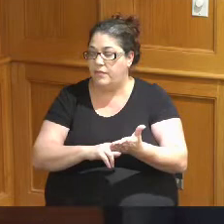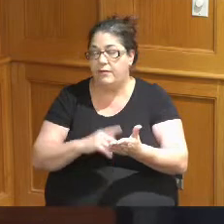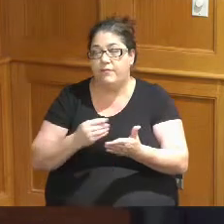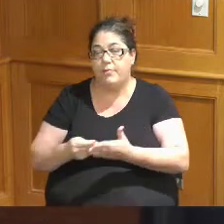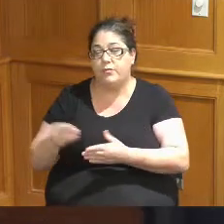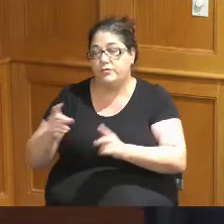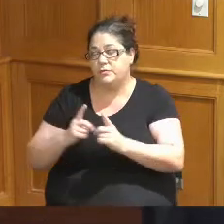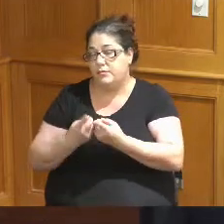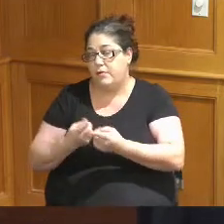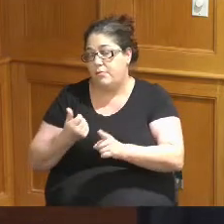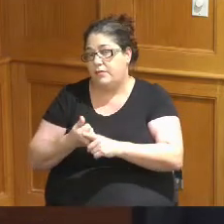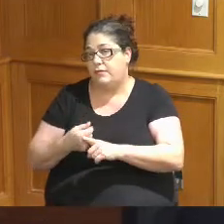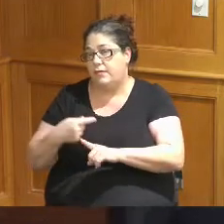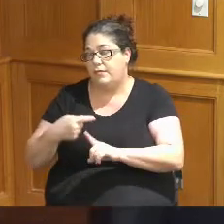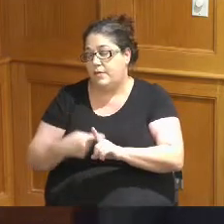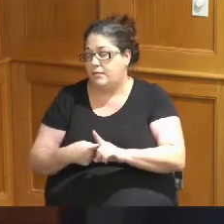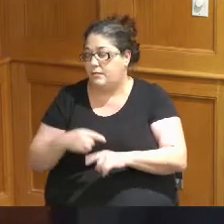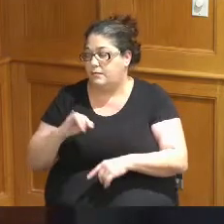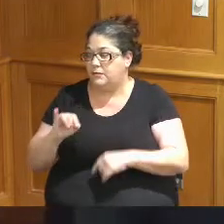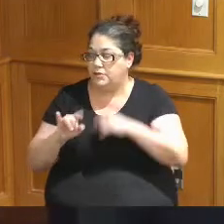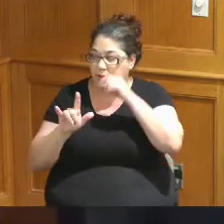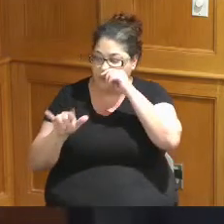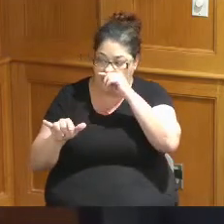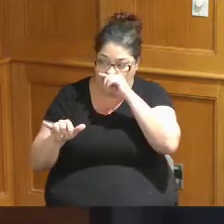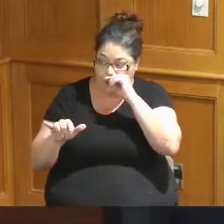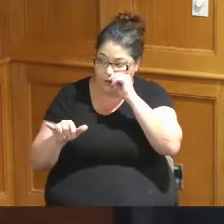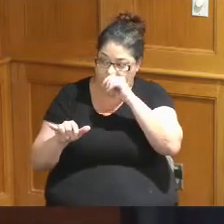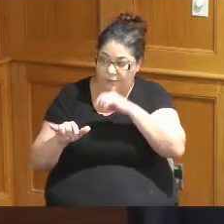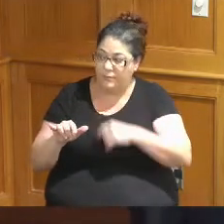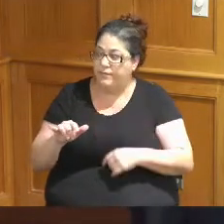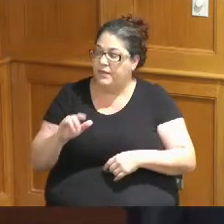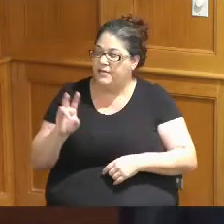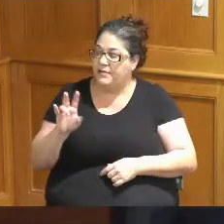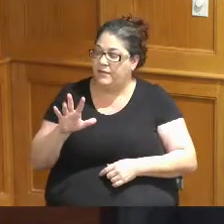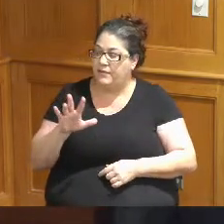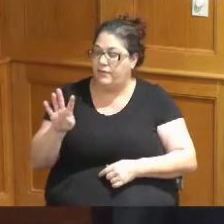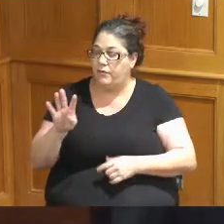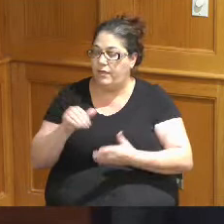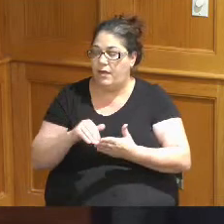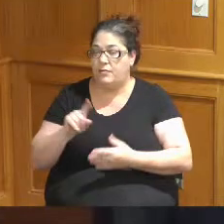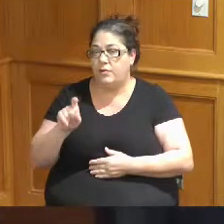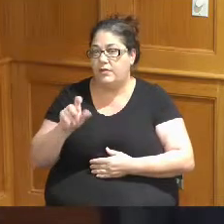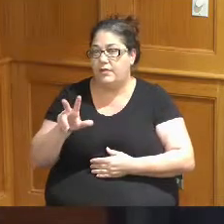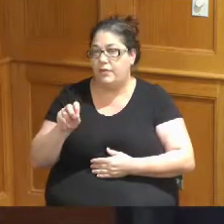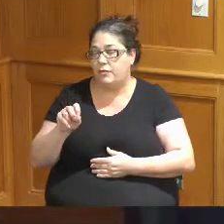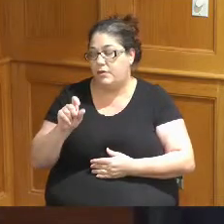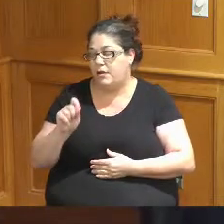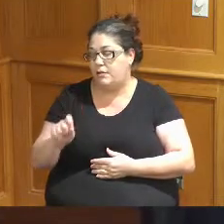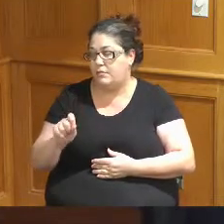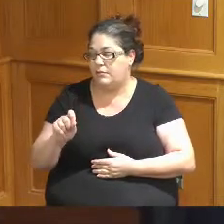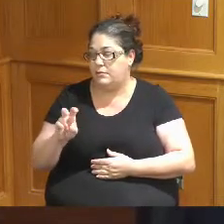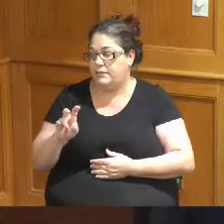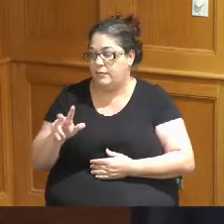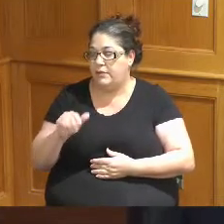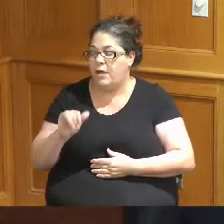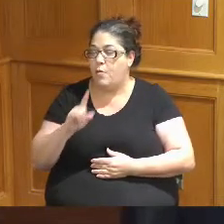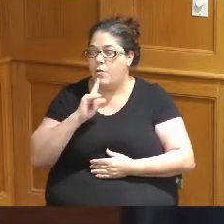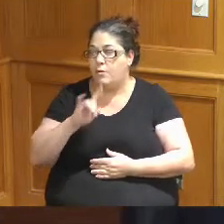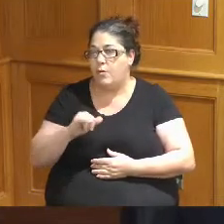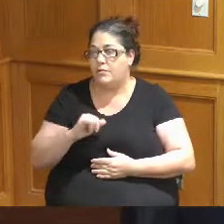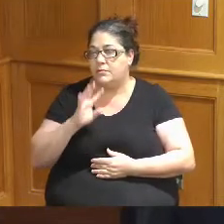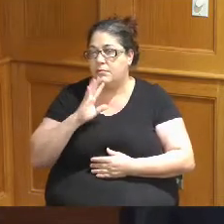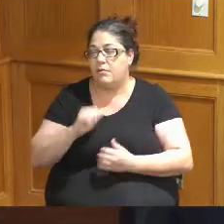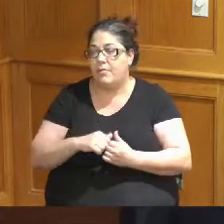department for the month of July this is for 754,130 I just want to call attention to one